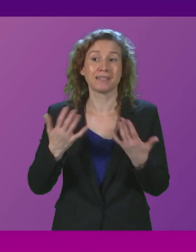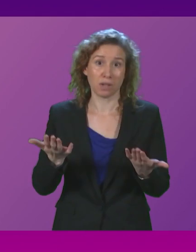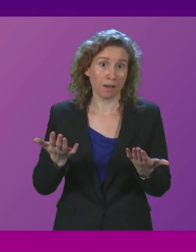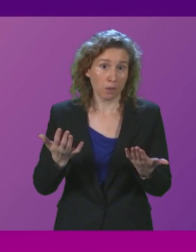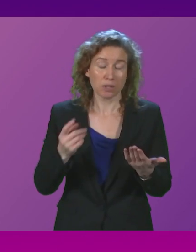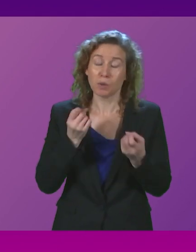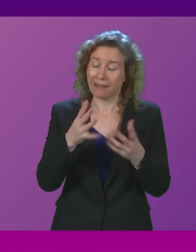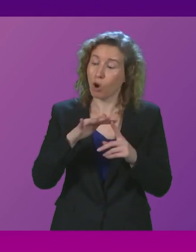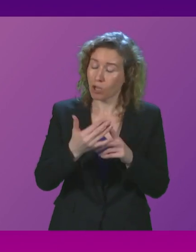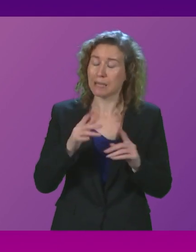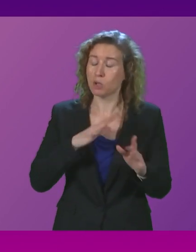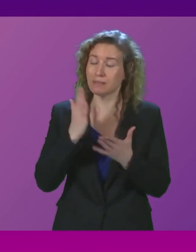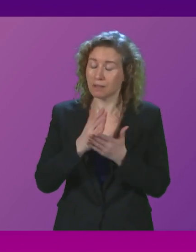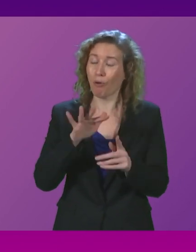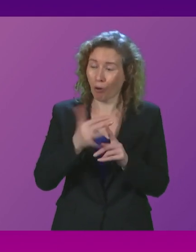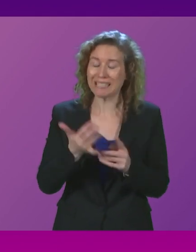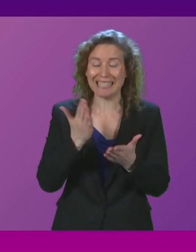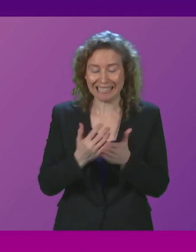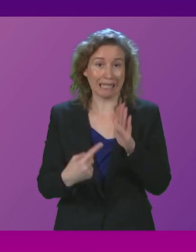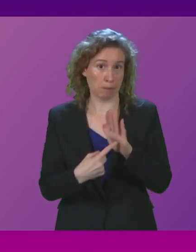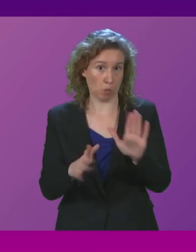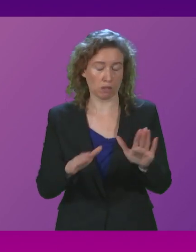Again, for context—because I think that context is important—the number of nursing